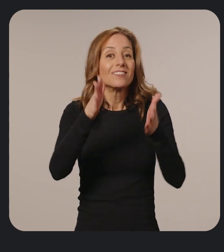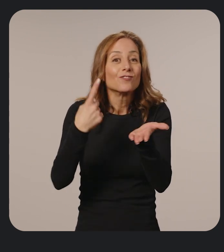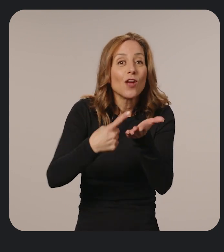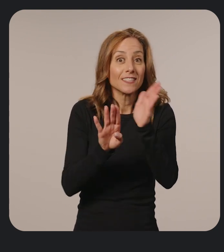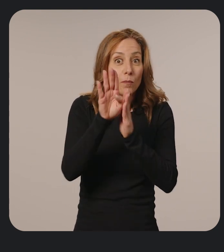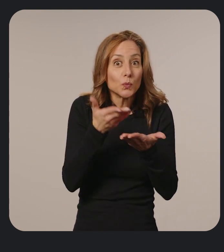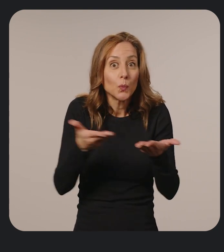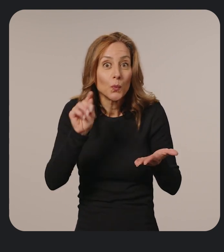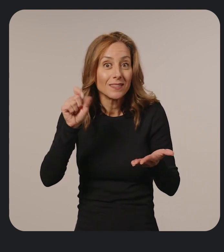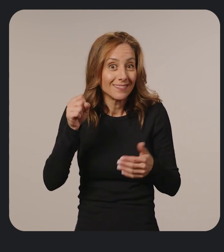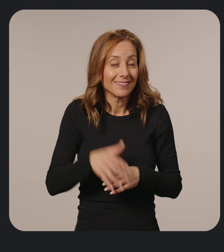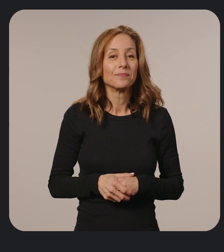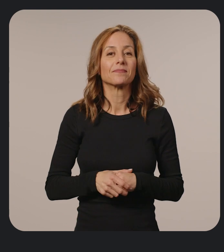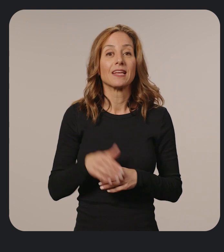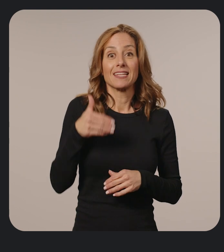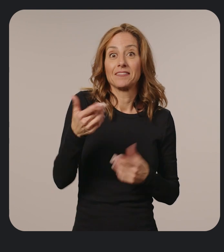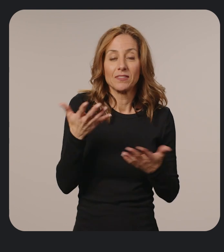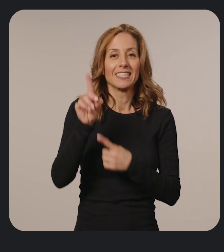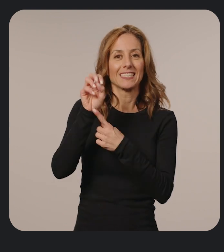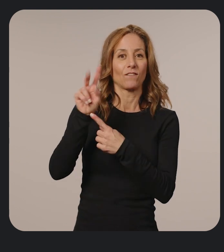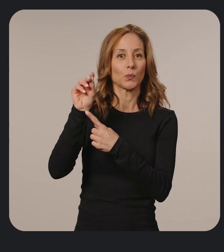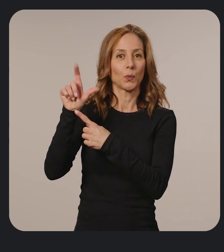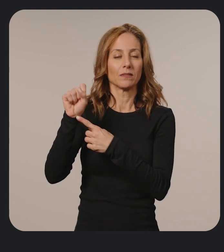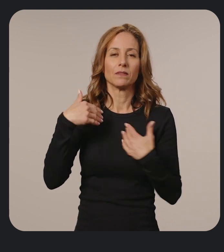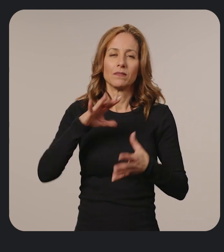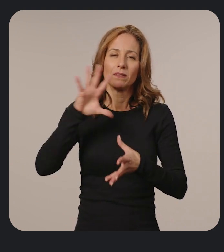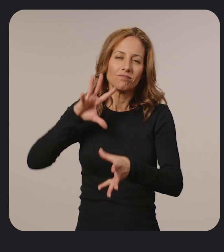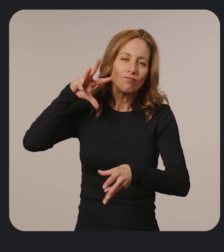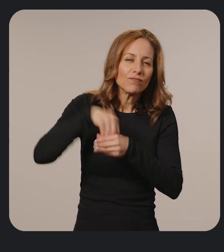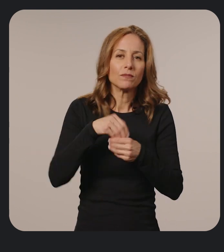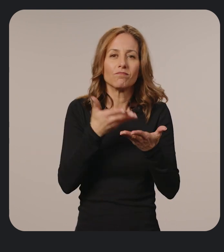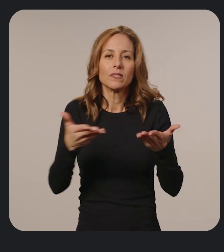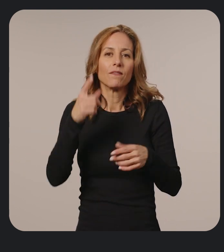Let's talk Developer Tools next. First up is DevTools, our comprehensive suite